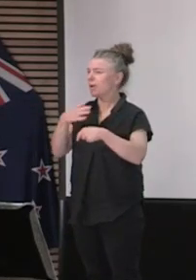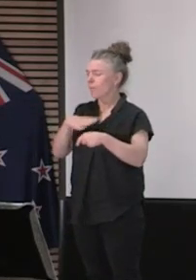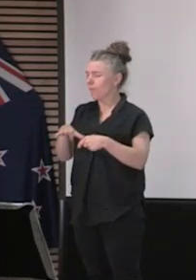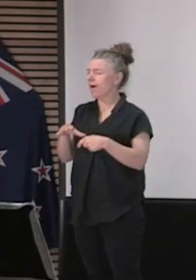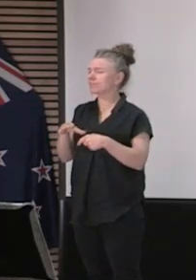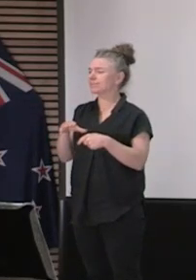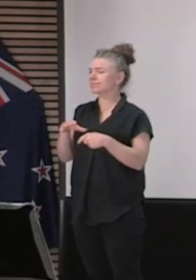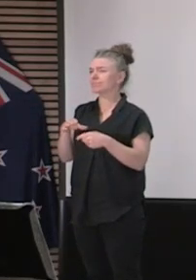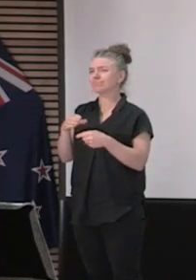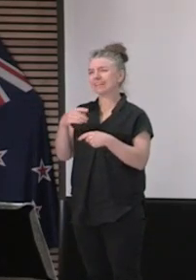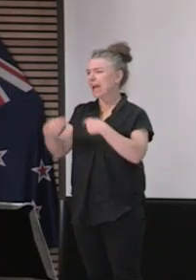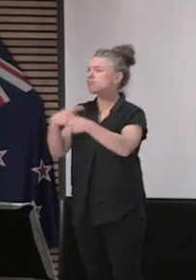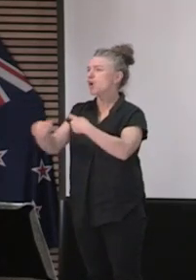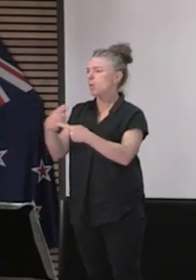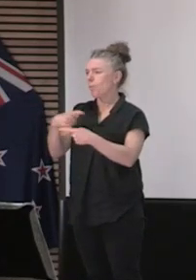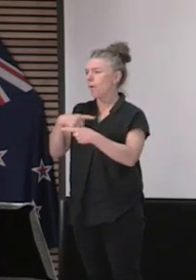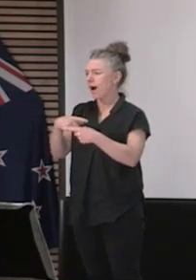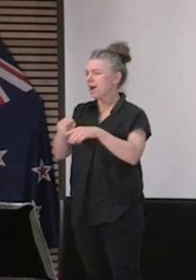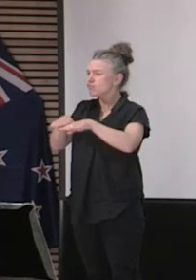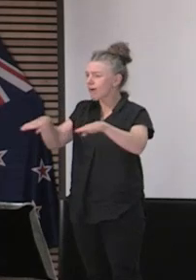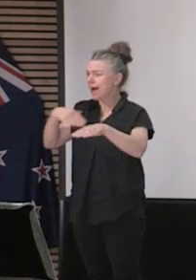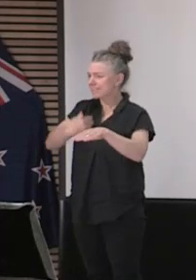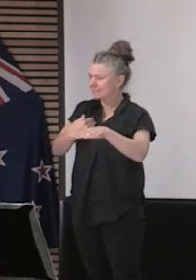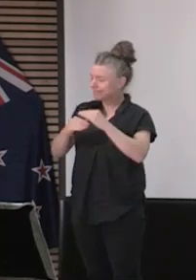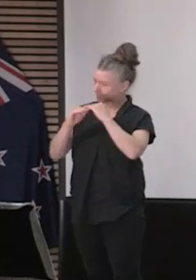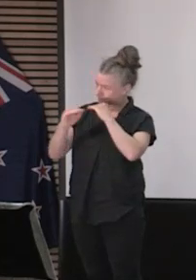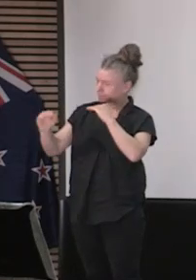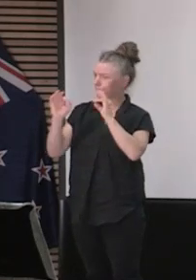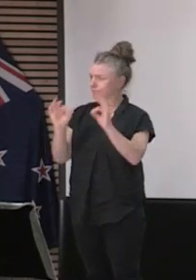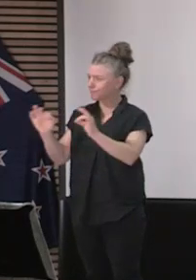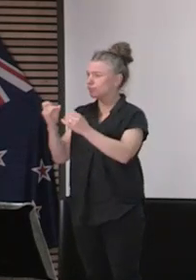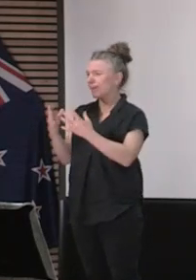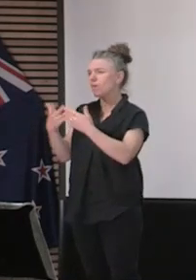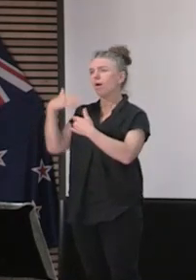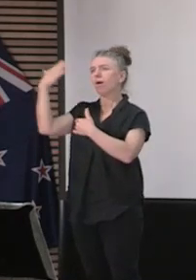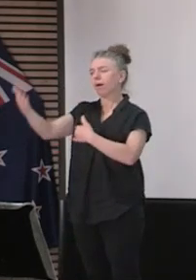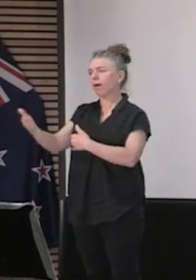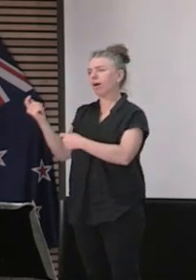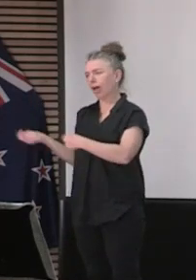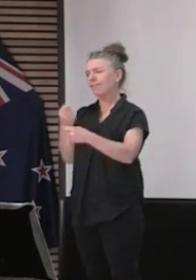Why is it takingso long to get that looked at?And will you grant anexception?